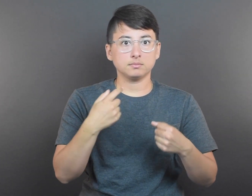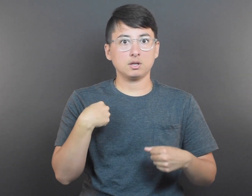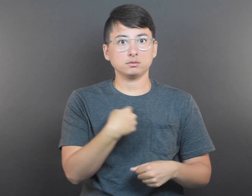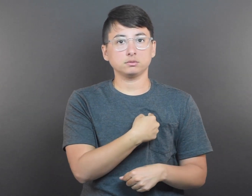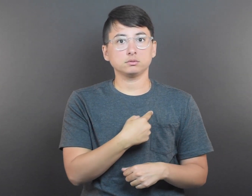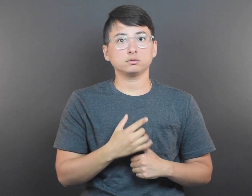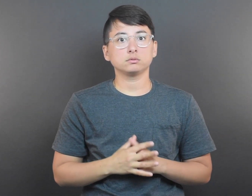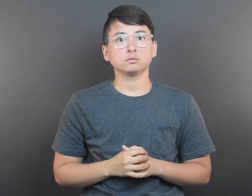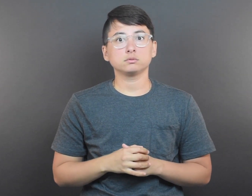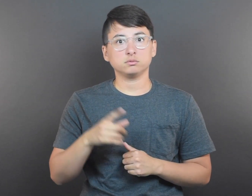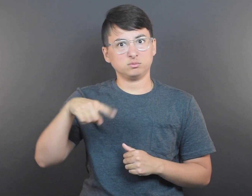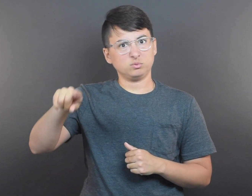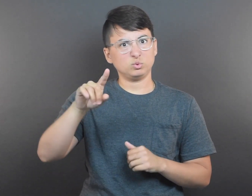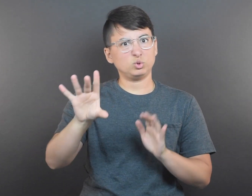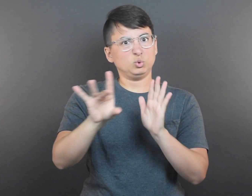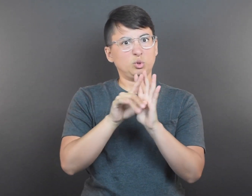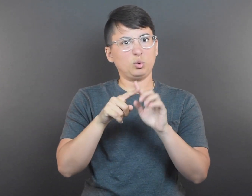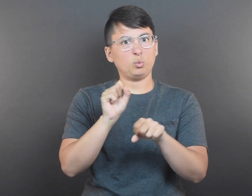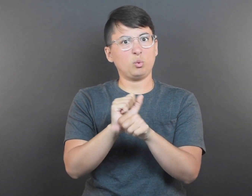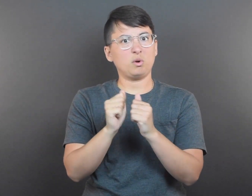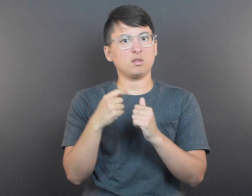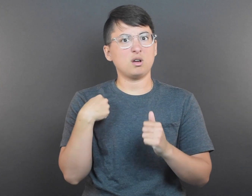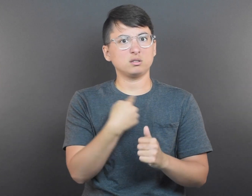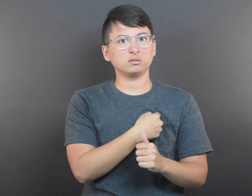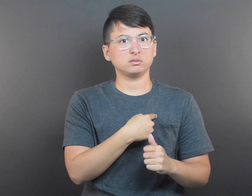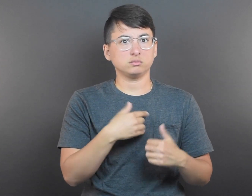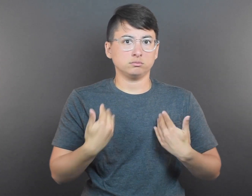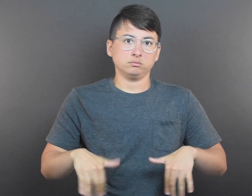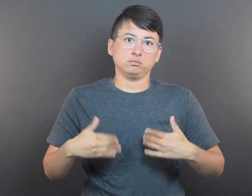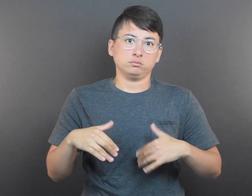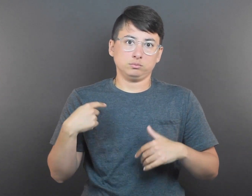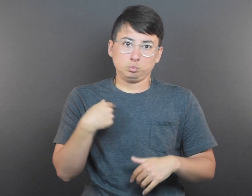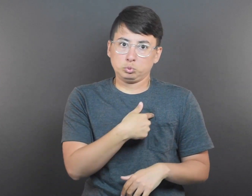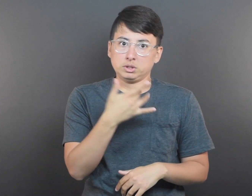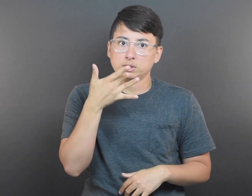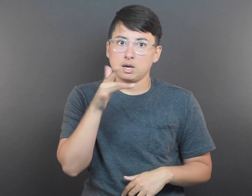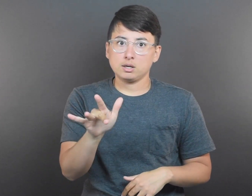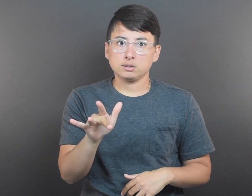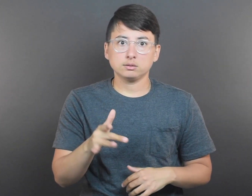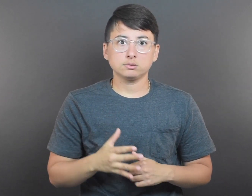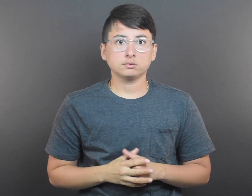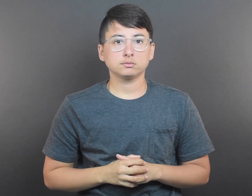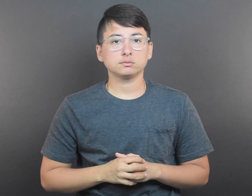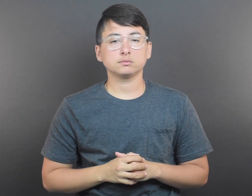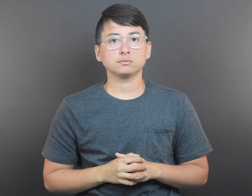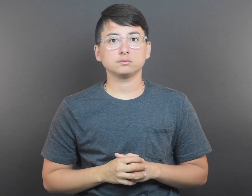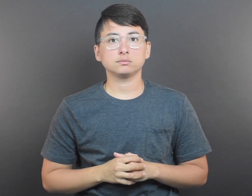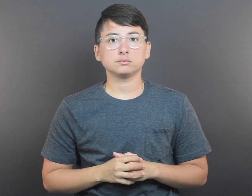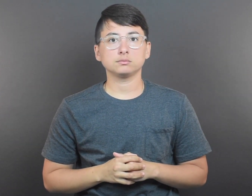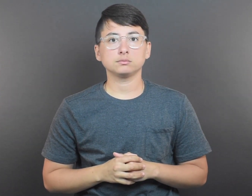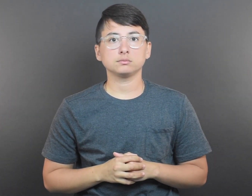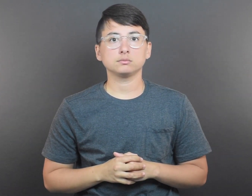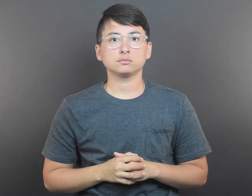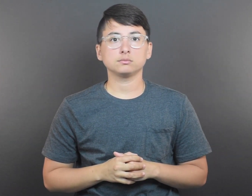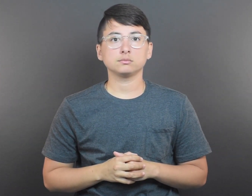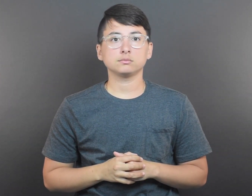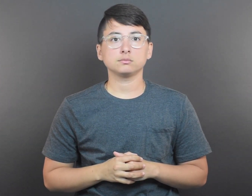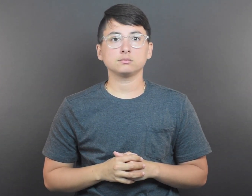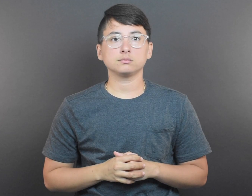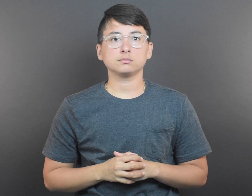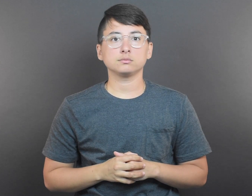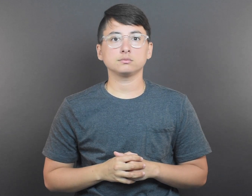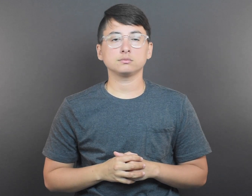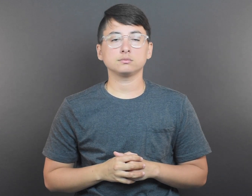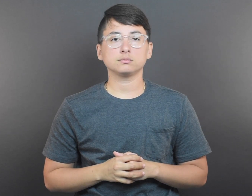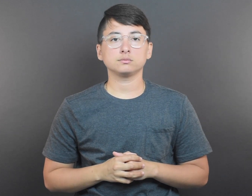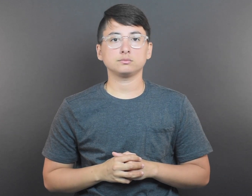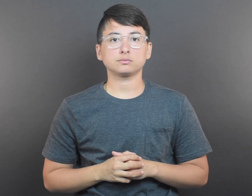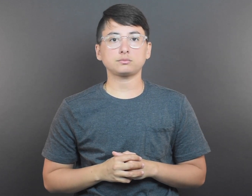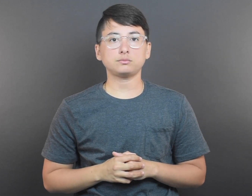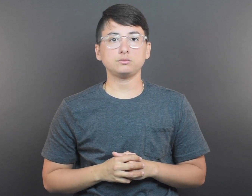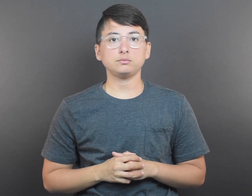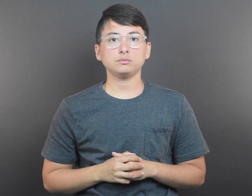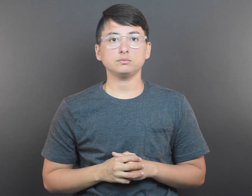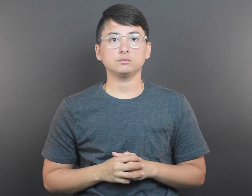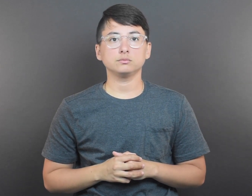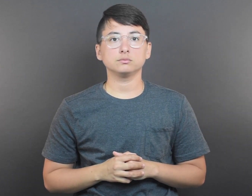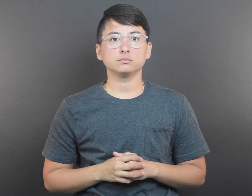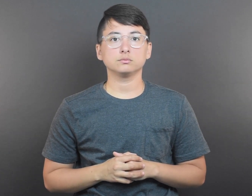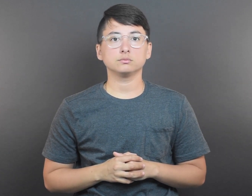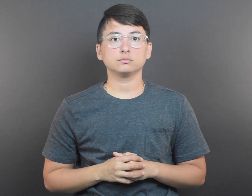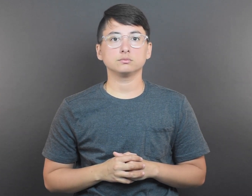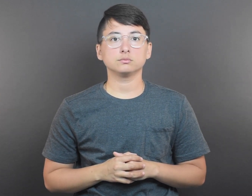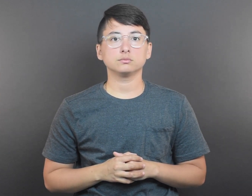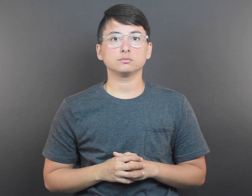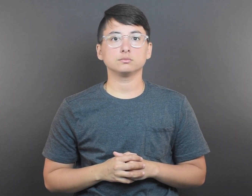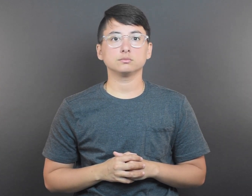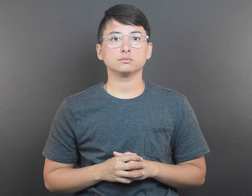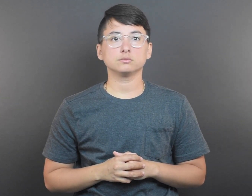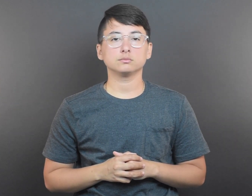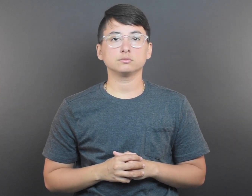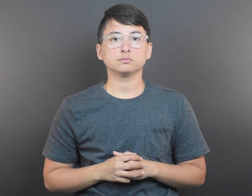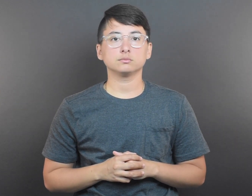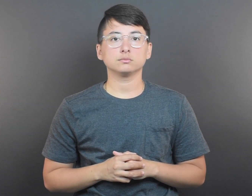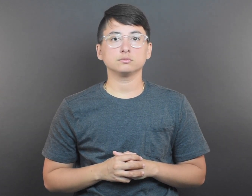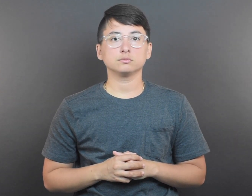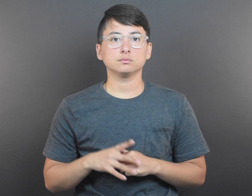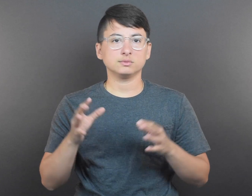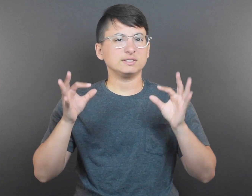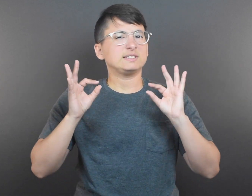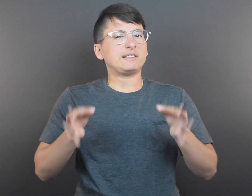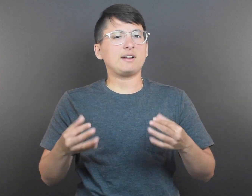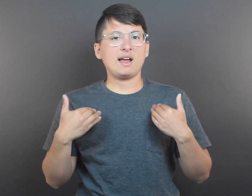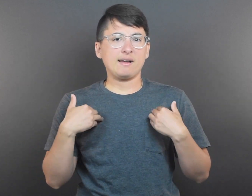They chose to work with us, and we were so lucky to have that opportunity.”